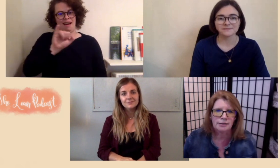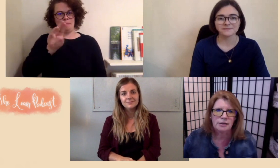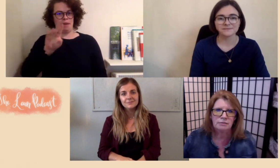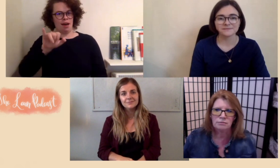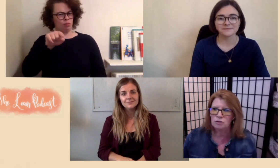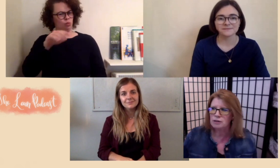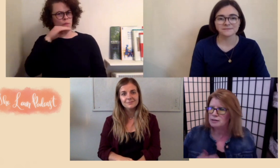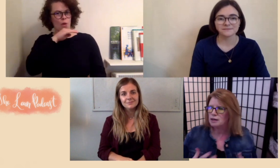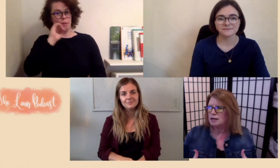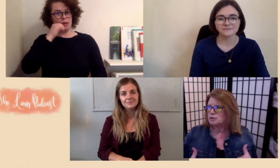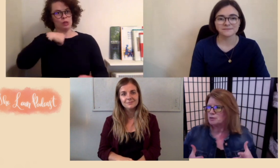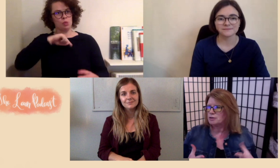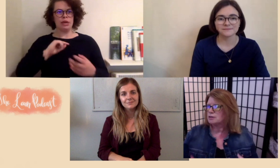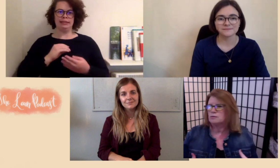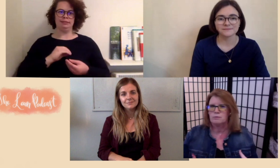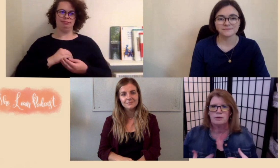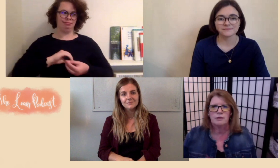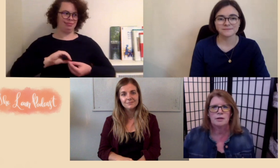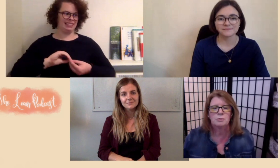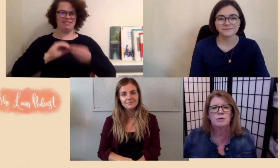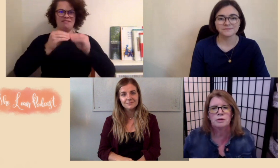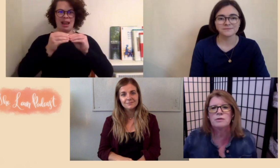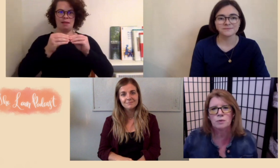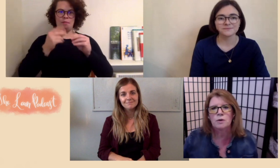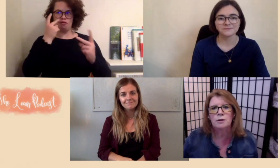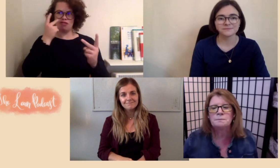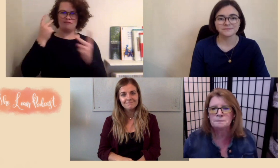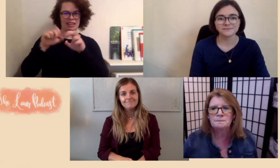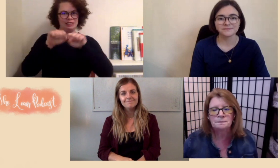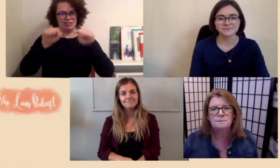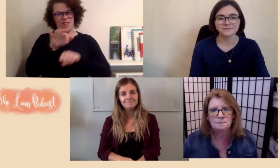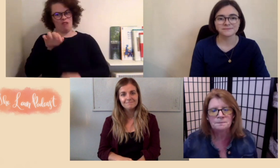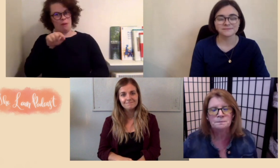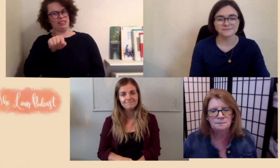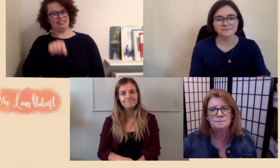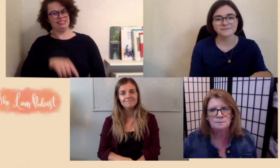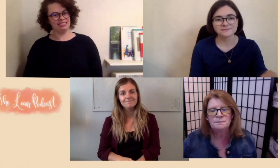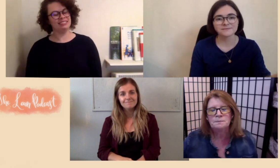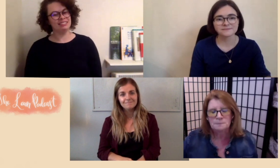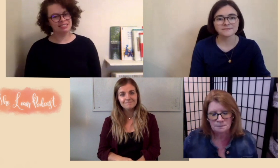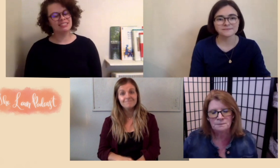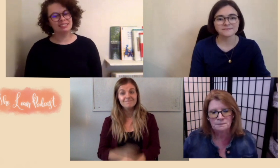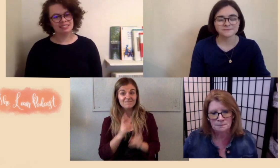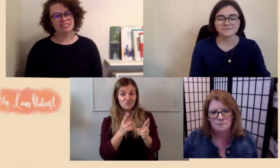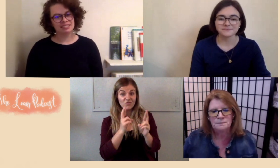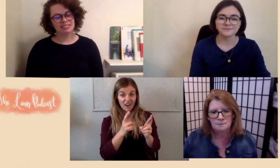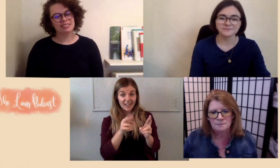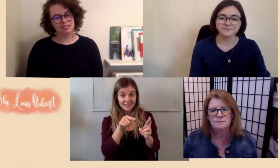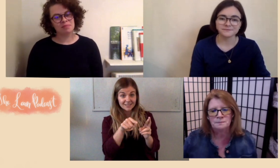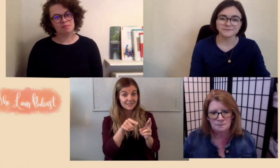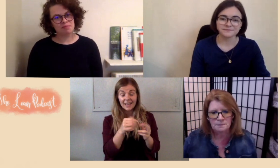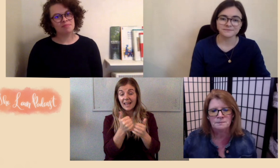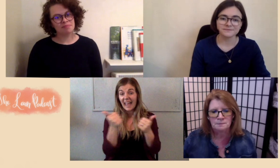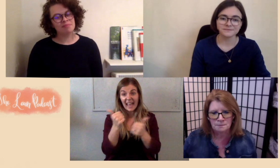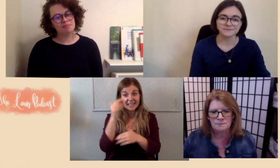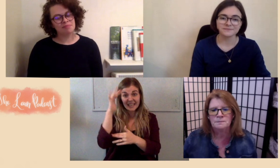Right, on some level, any sort of theory making, naming things, whether it's the context like EIPI,